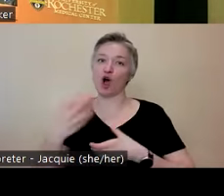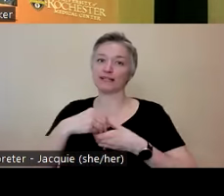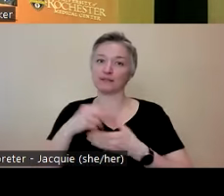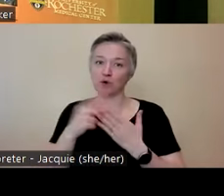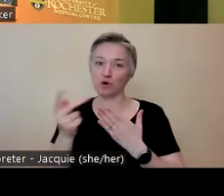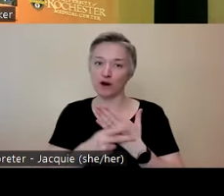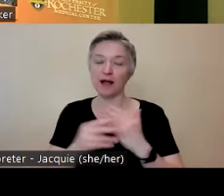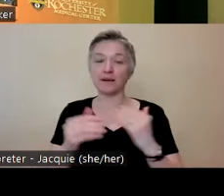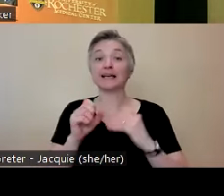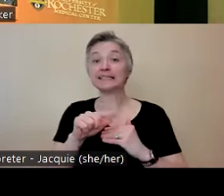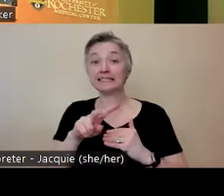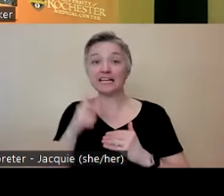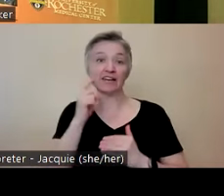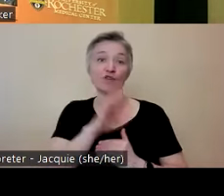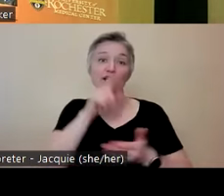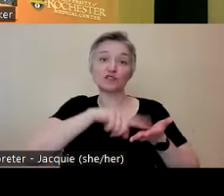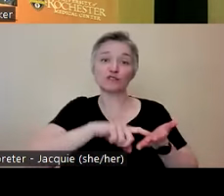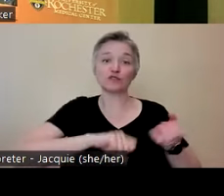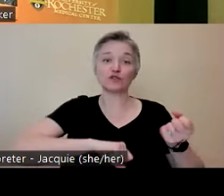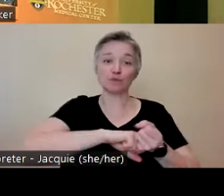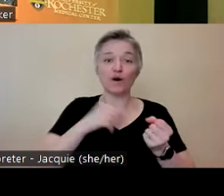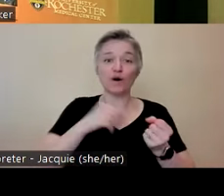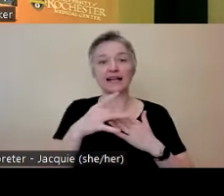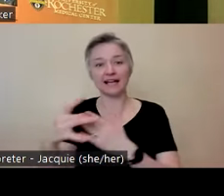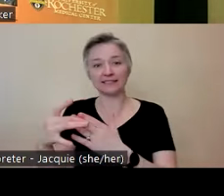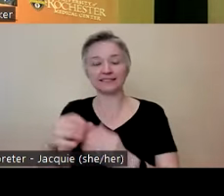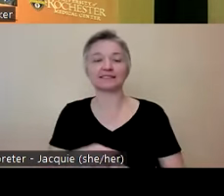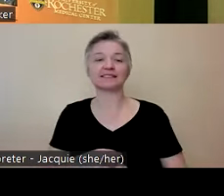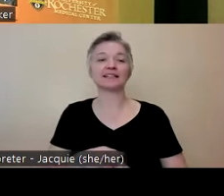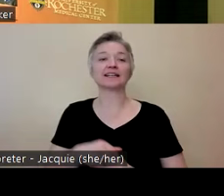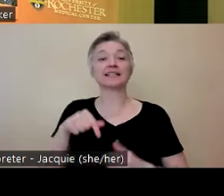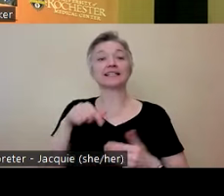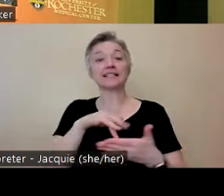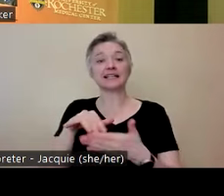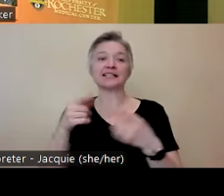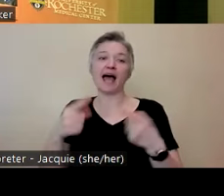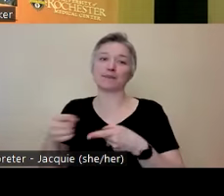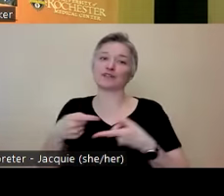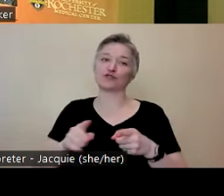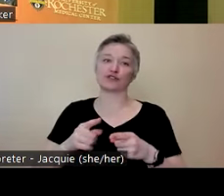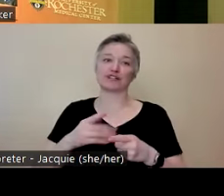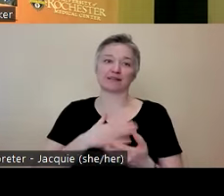support and guidance these studies happened in graduate school so I really have to thank my